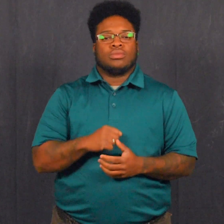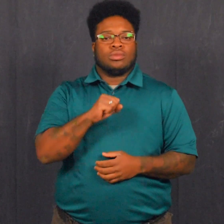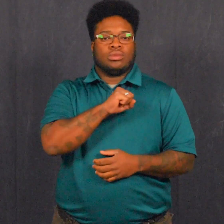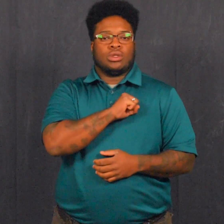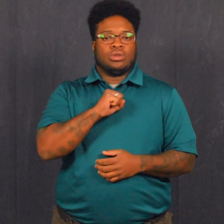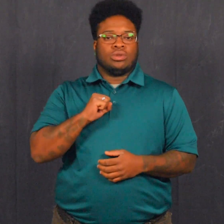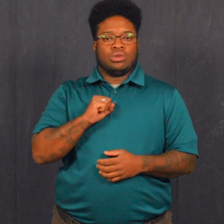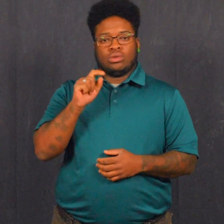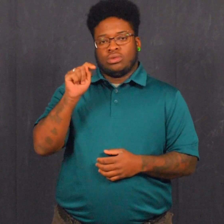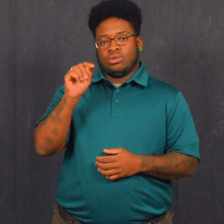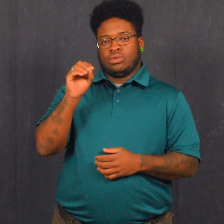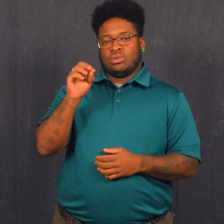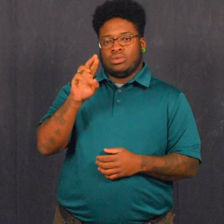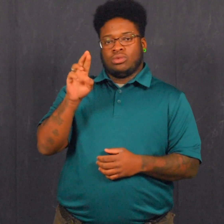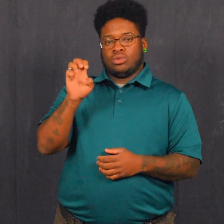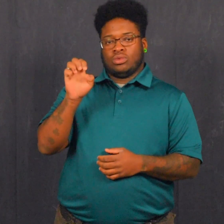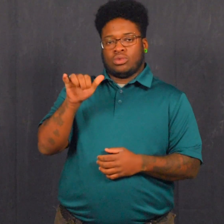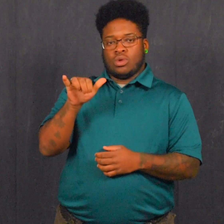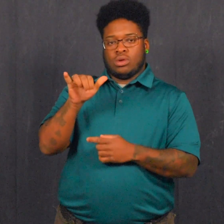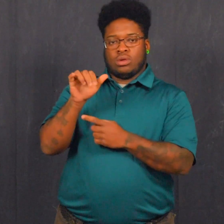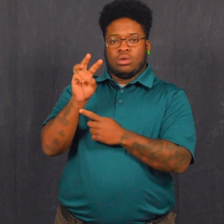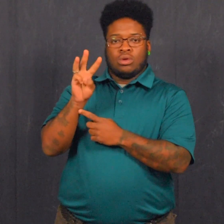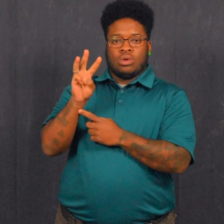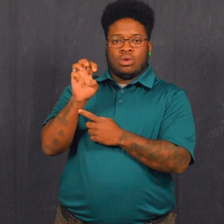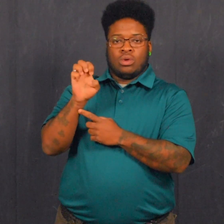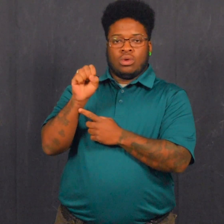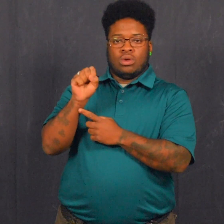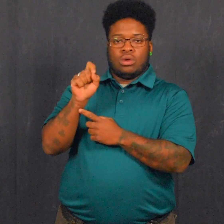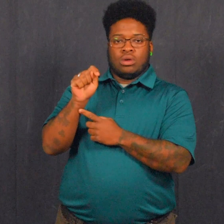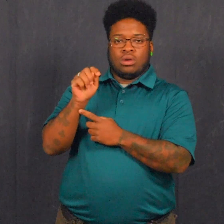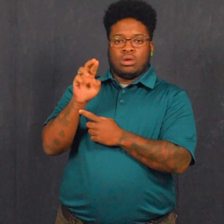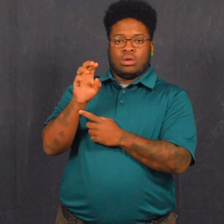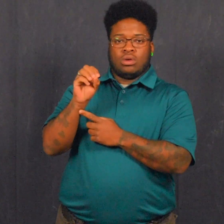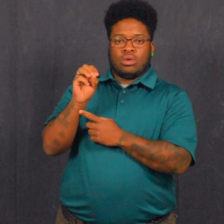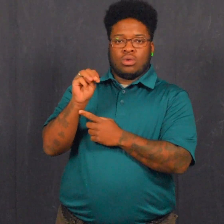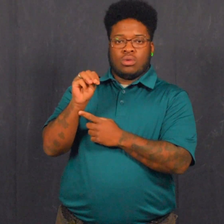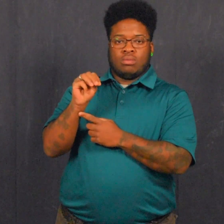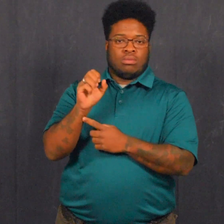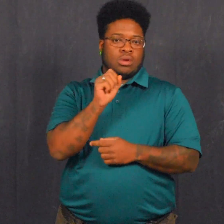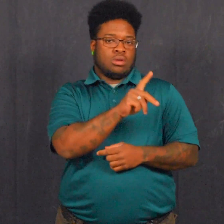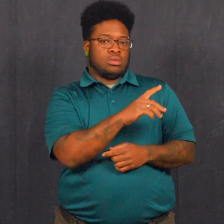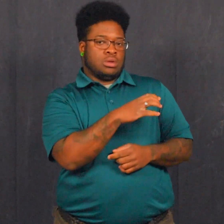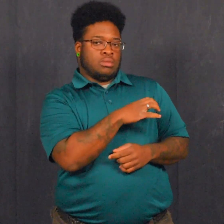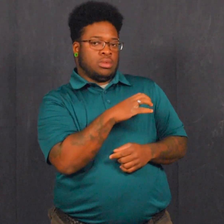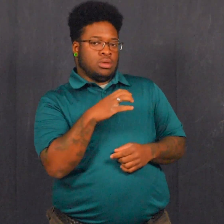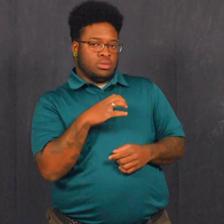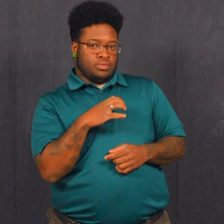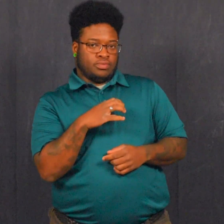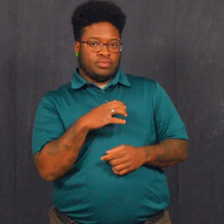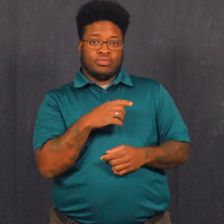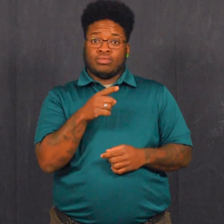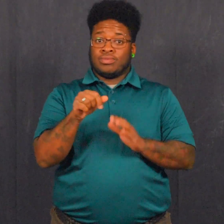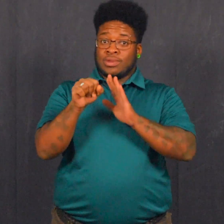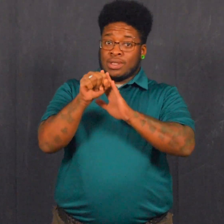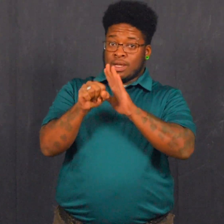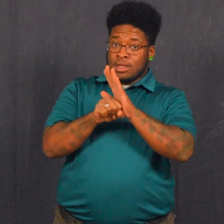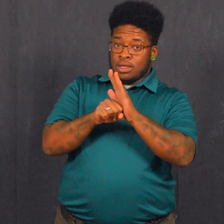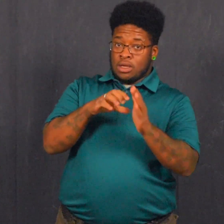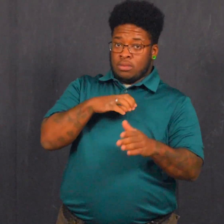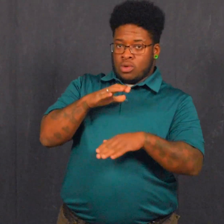Senator Torrey Westrom asked the Commission, the State Council